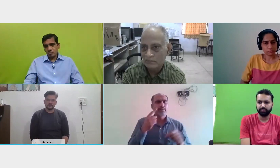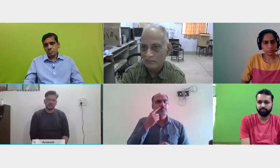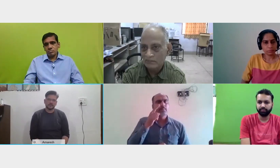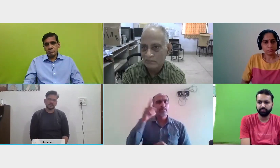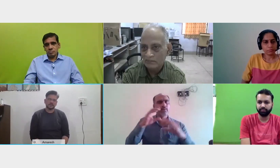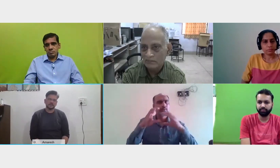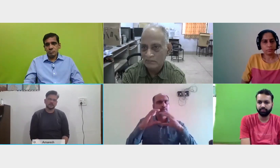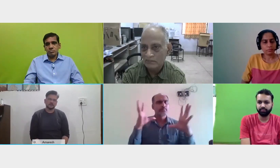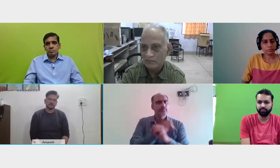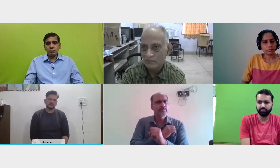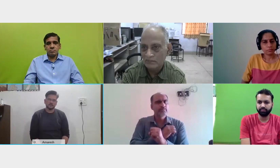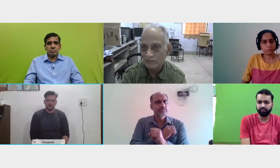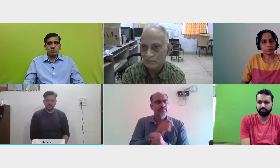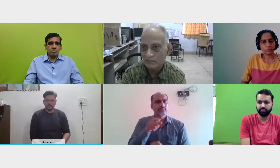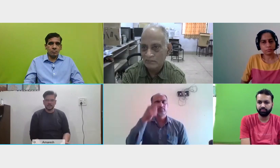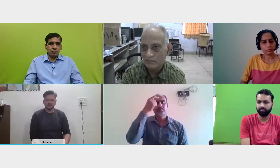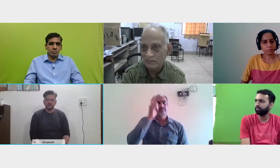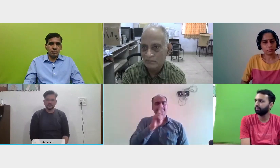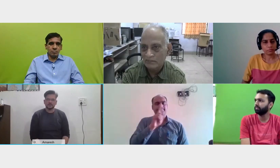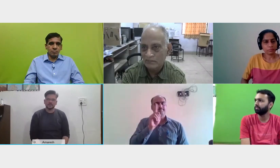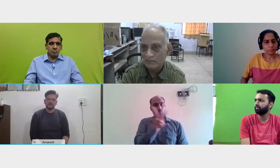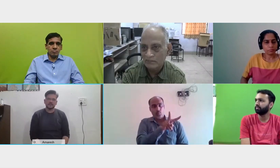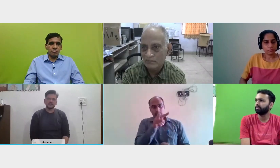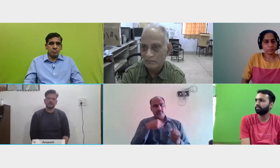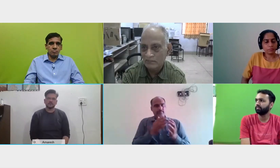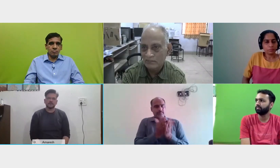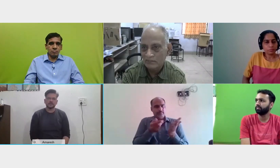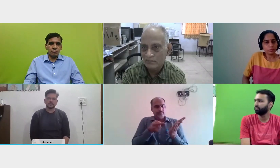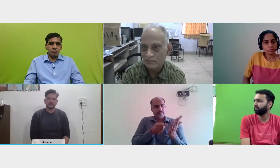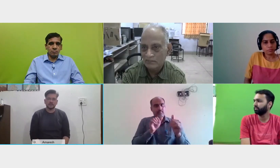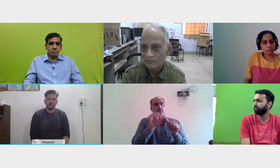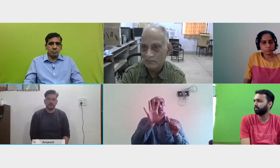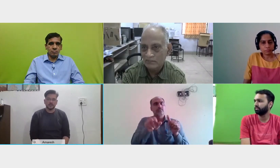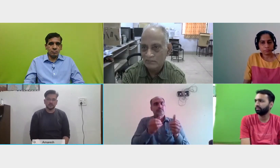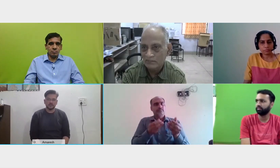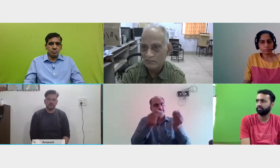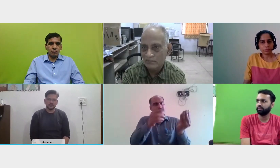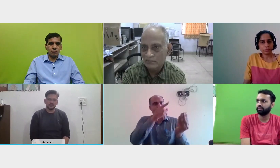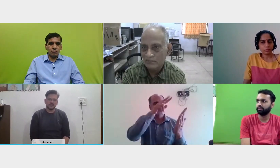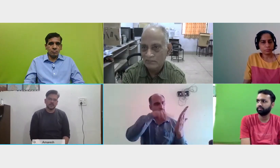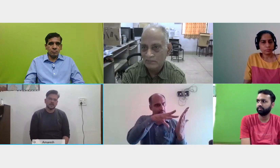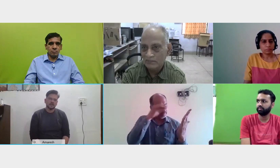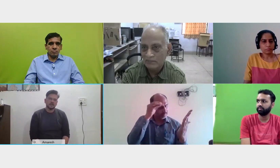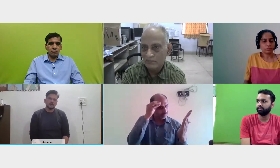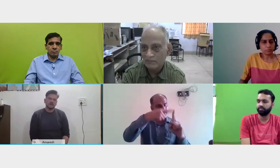translating of the text books so it is very easy for parents to learn and communicate